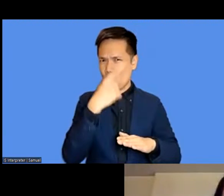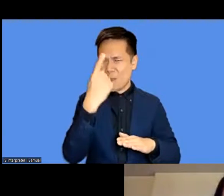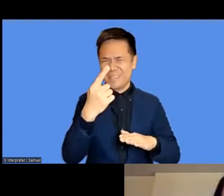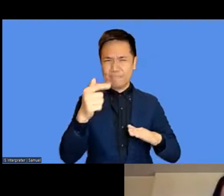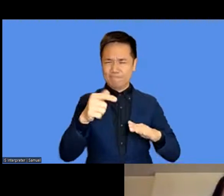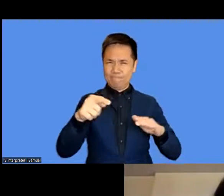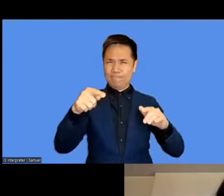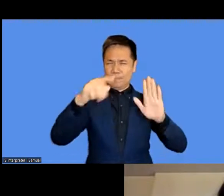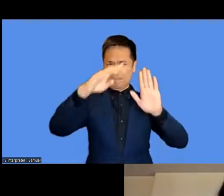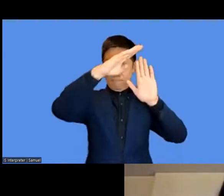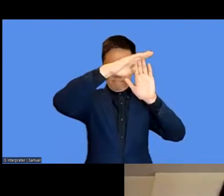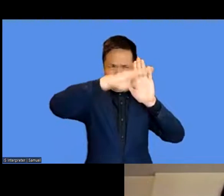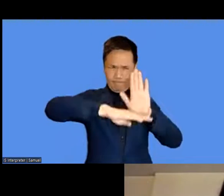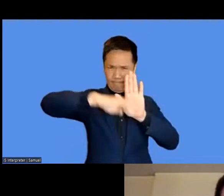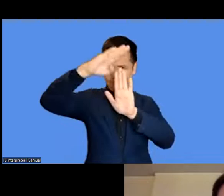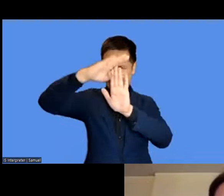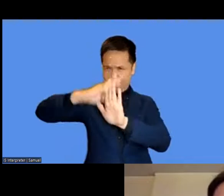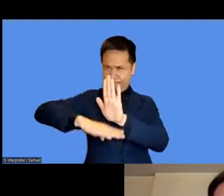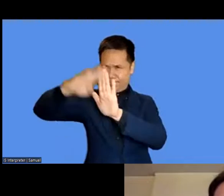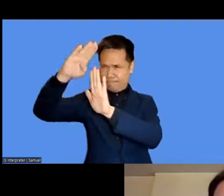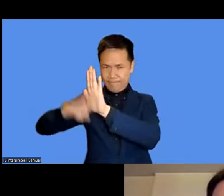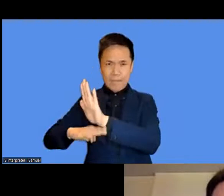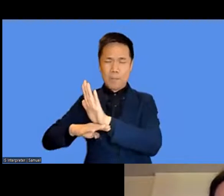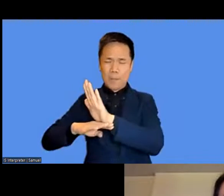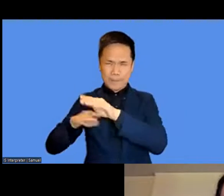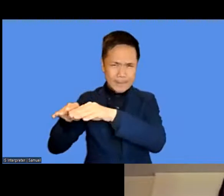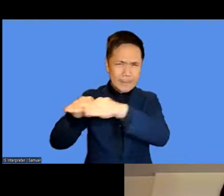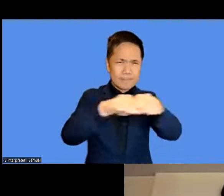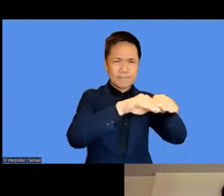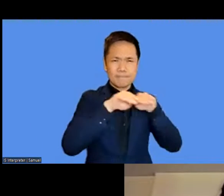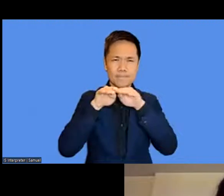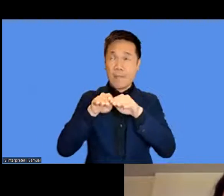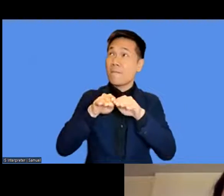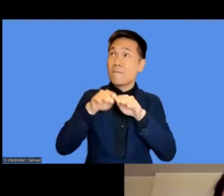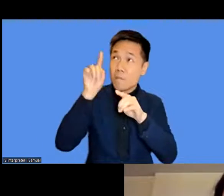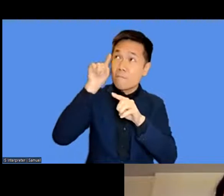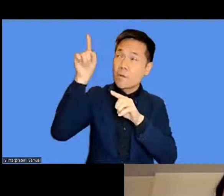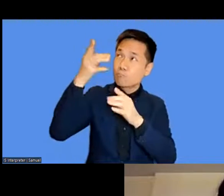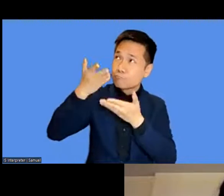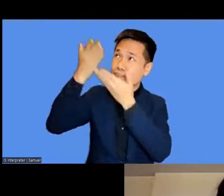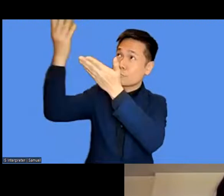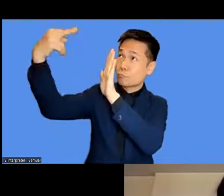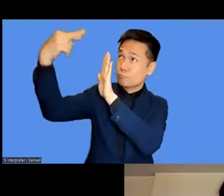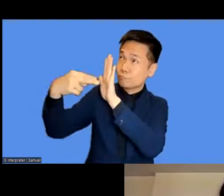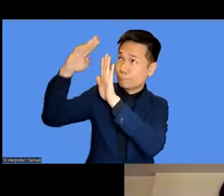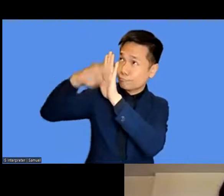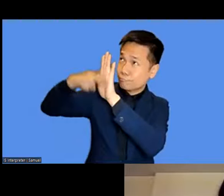use. So, this would be a framework with the national statistical offices and communities, marginalized groups.